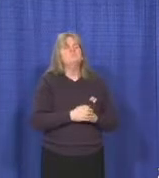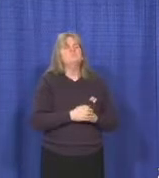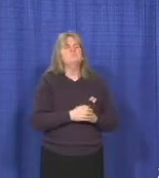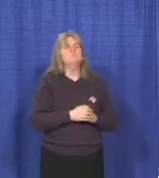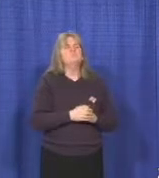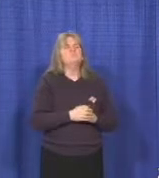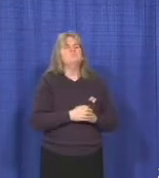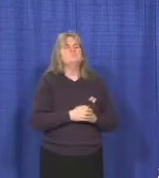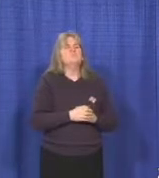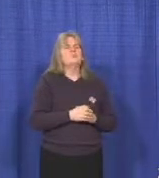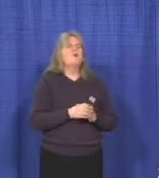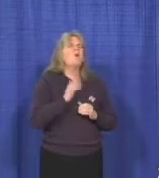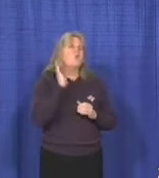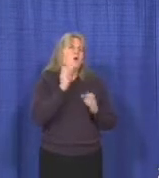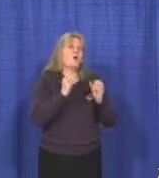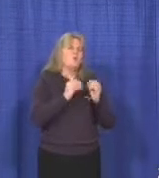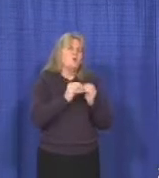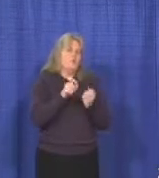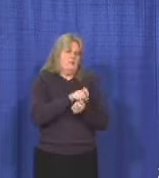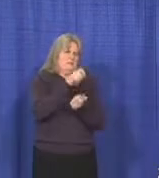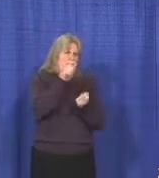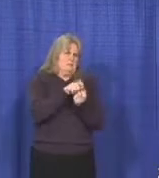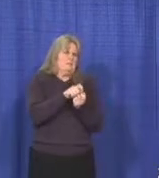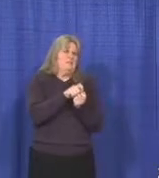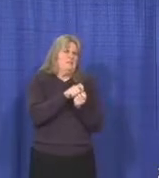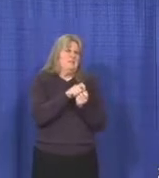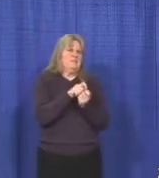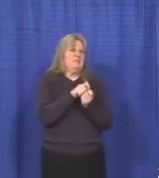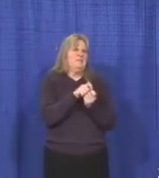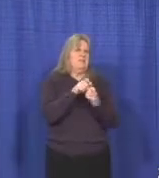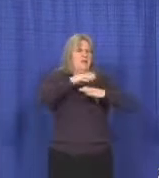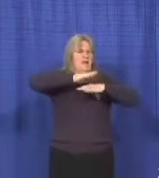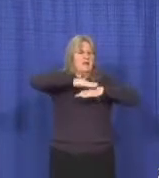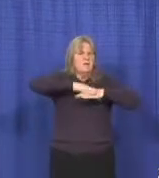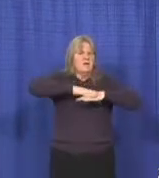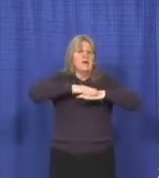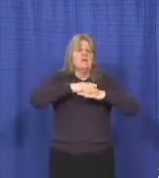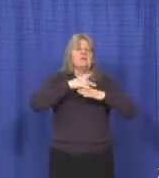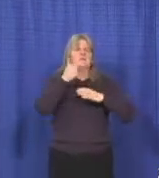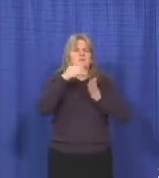information and advice for returning students and parents